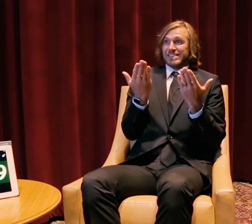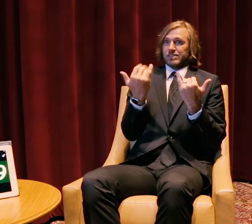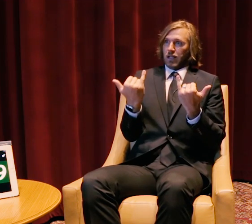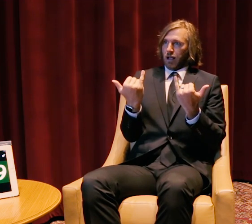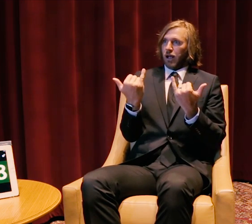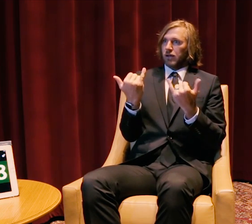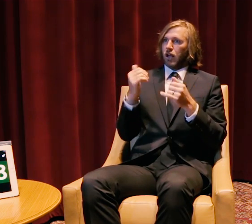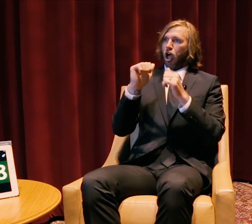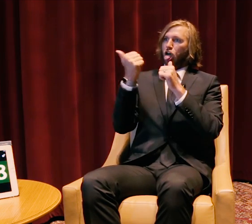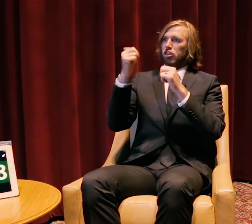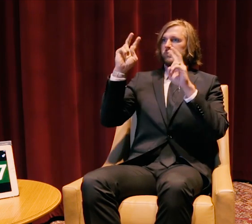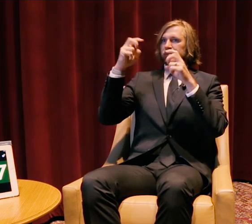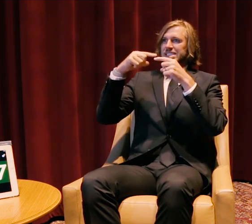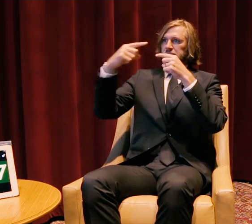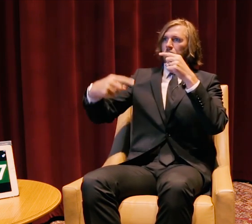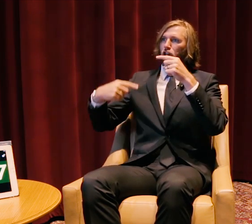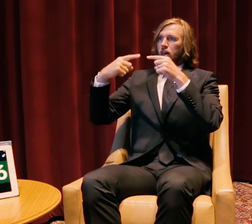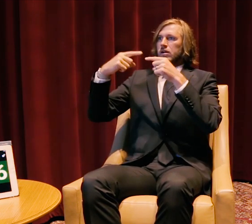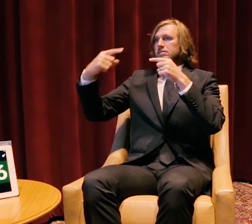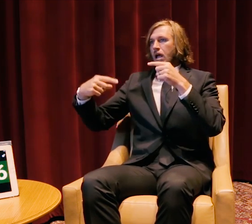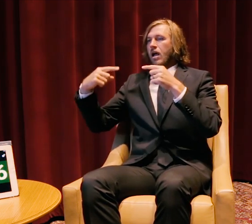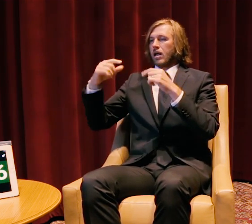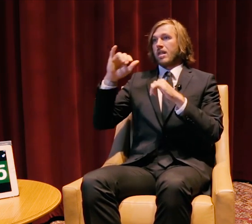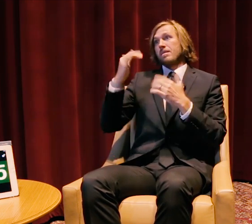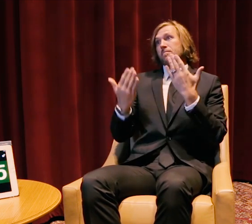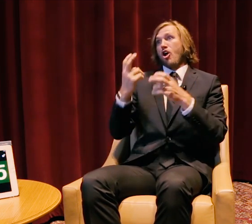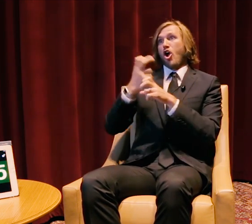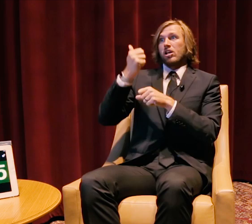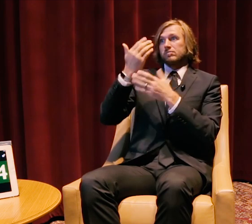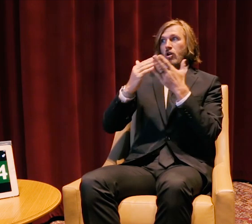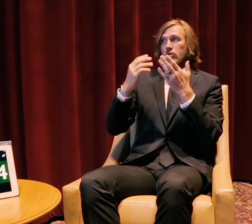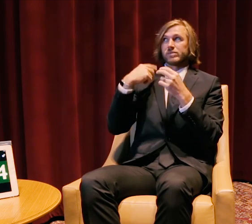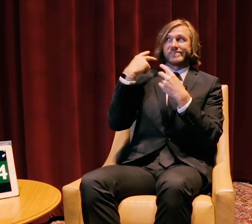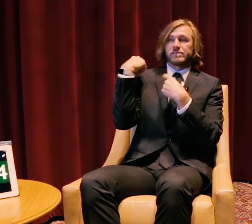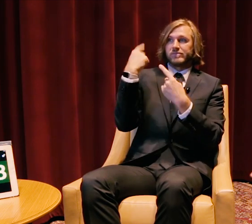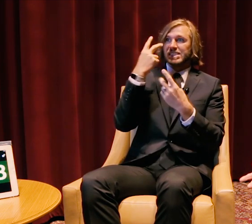with another cycle. And it's probably the toughest cycle we've ever seen.